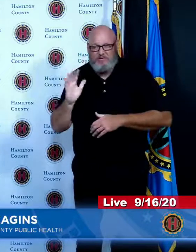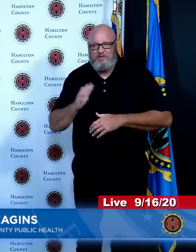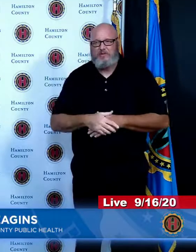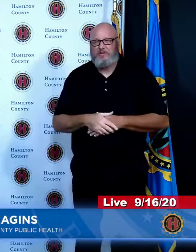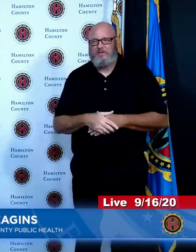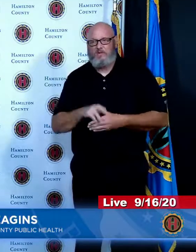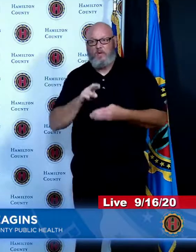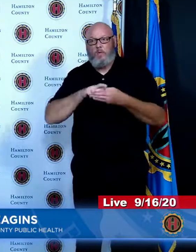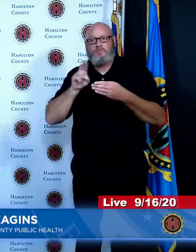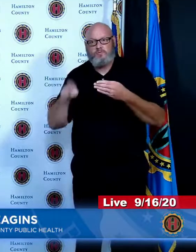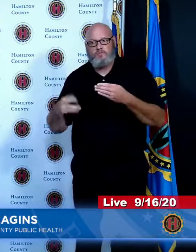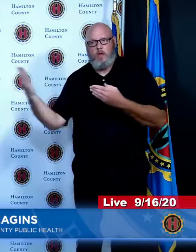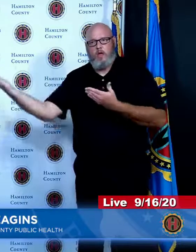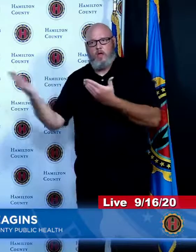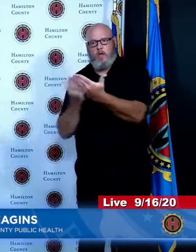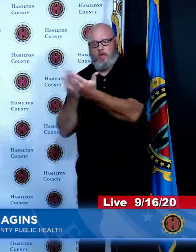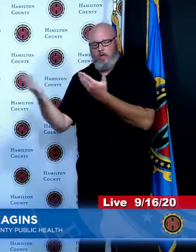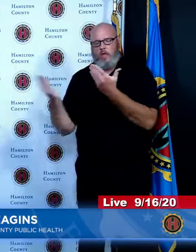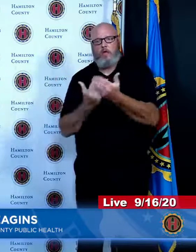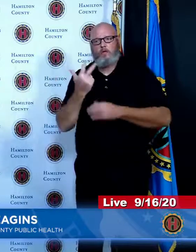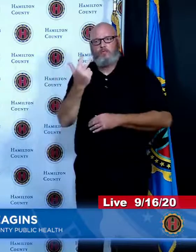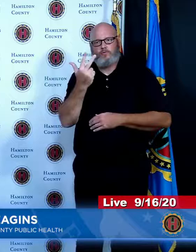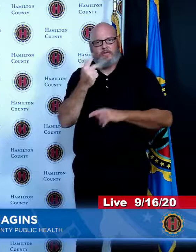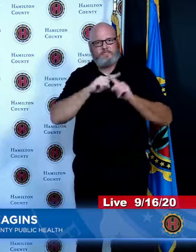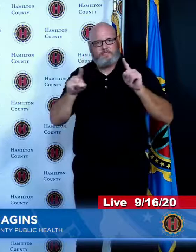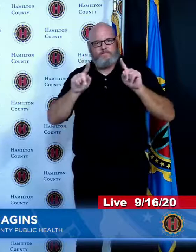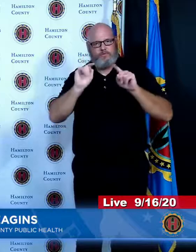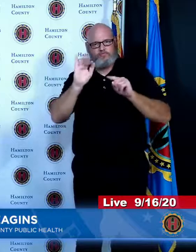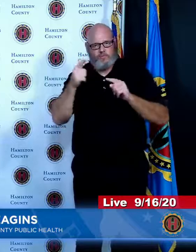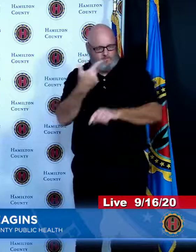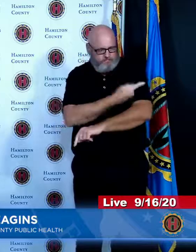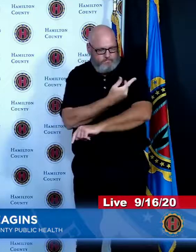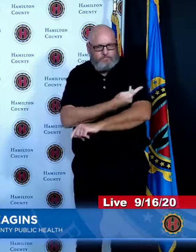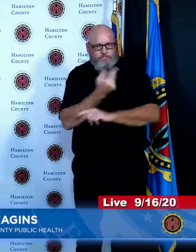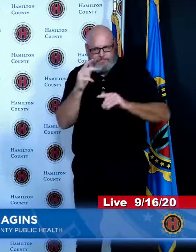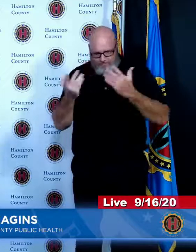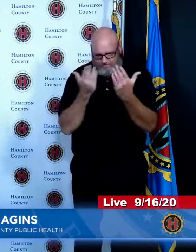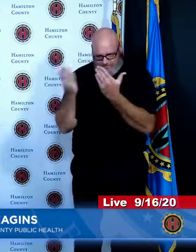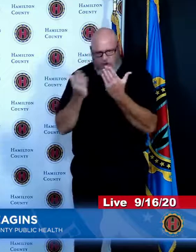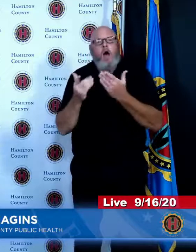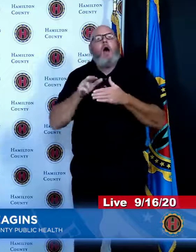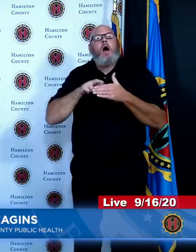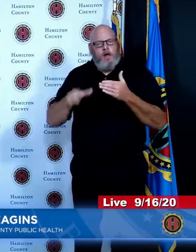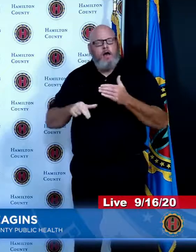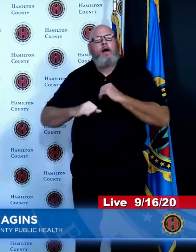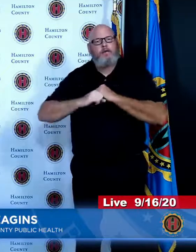including storage refrigeration location distribution priorities and methods the